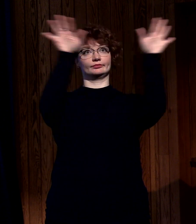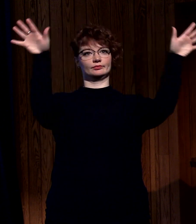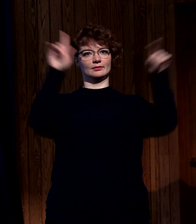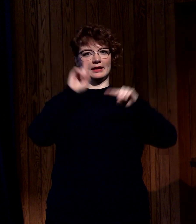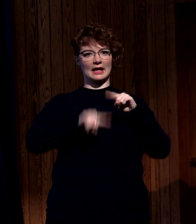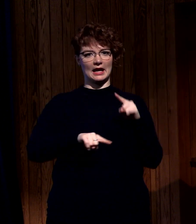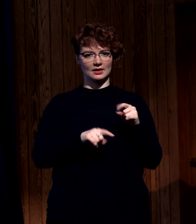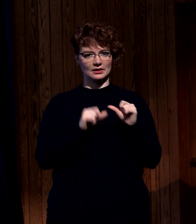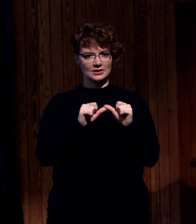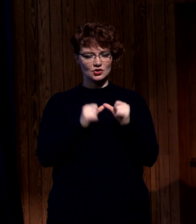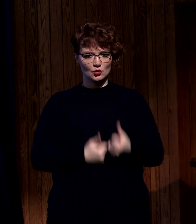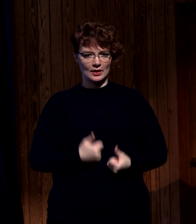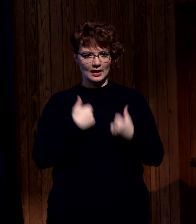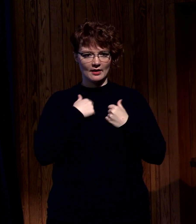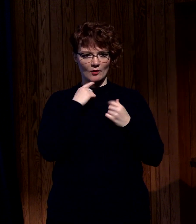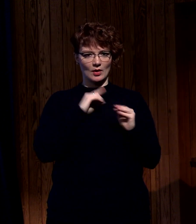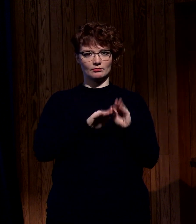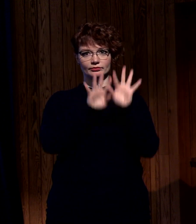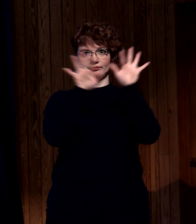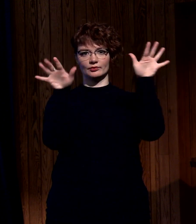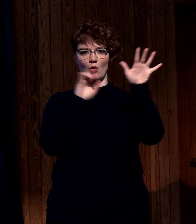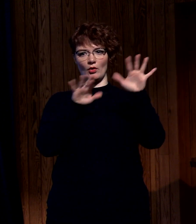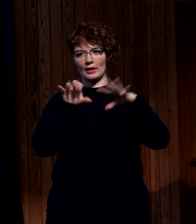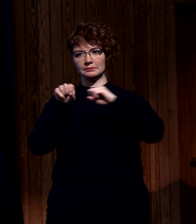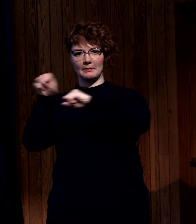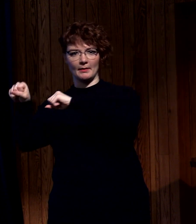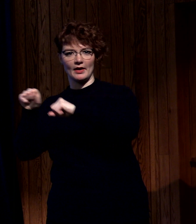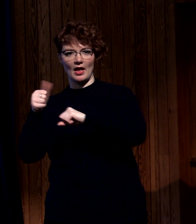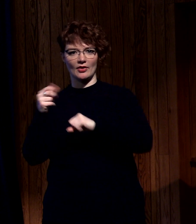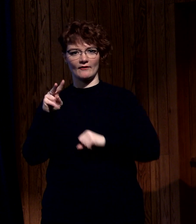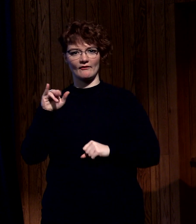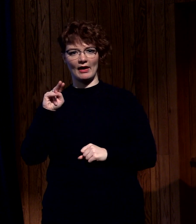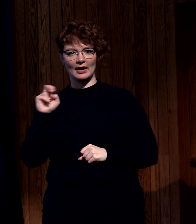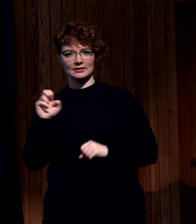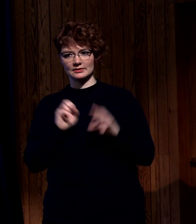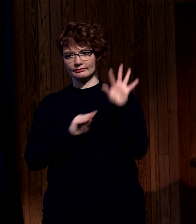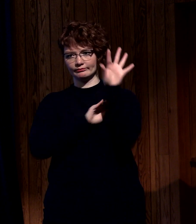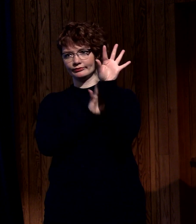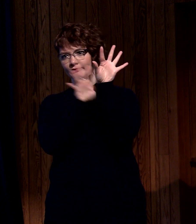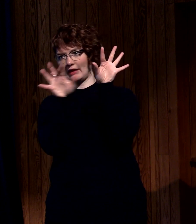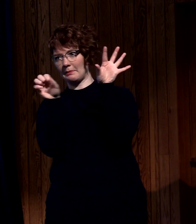itself. It may overpower the other vines wreaking havoc in